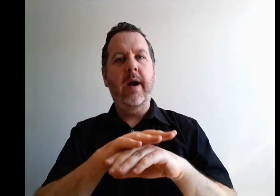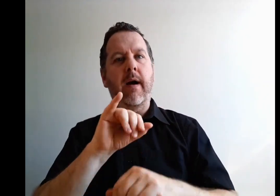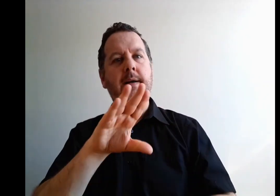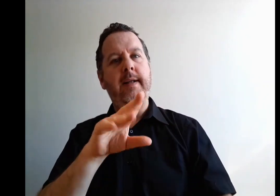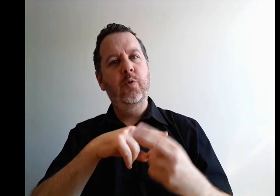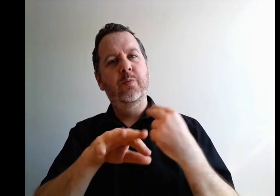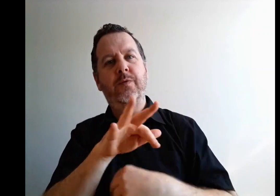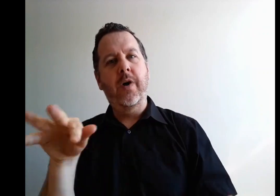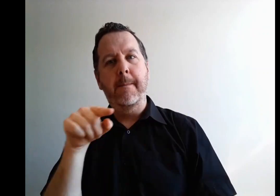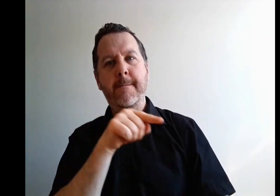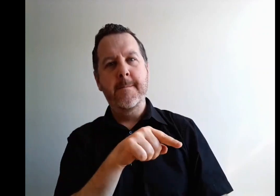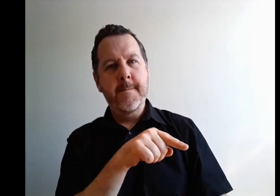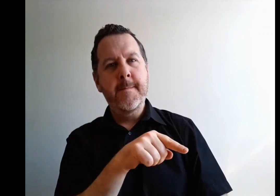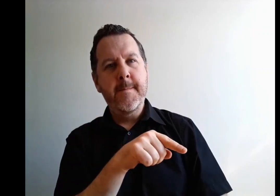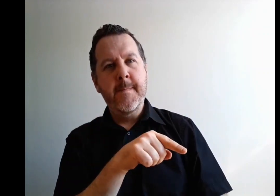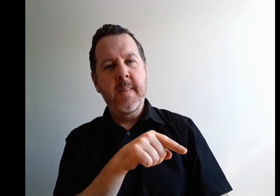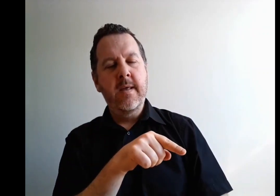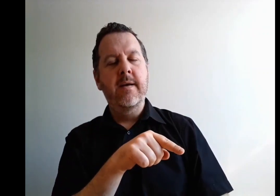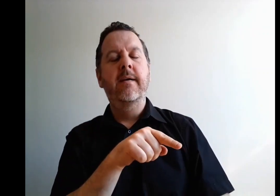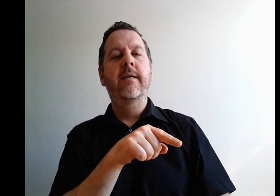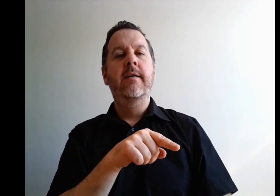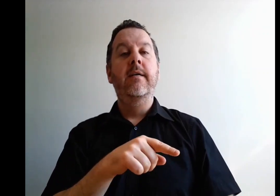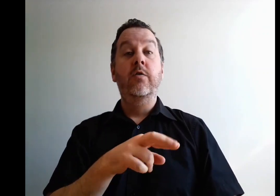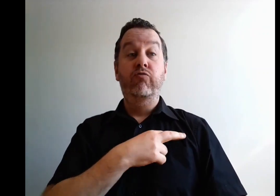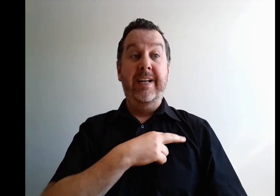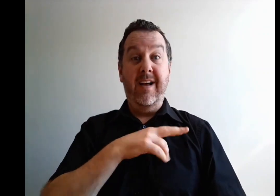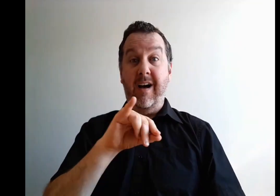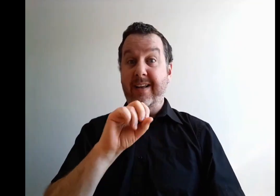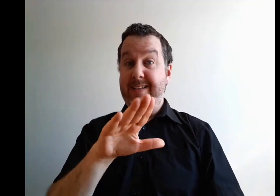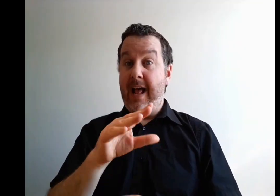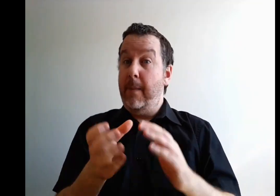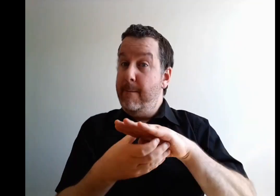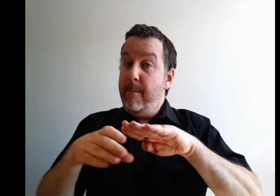It's where ISL, in a very real sense, was born.